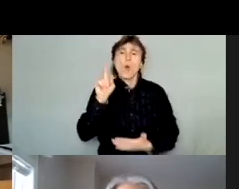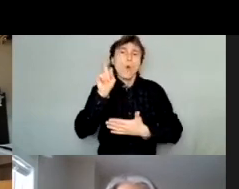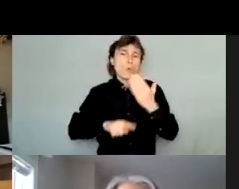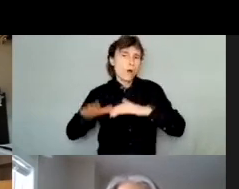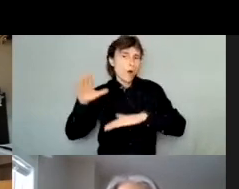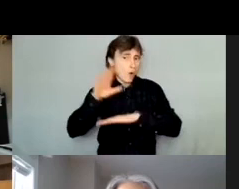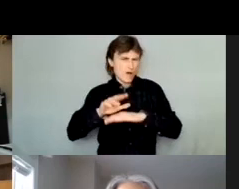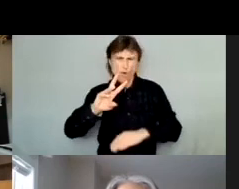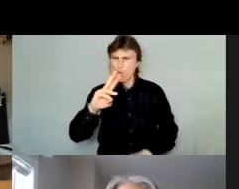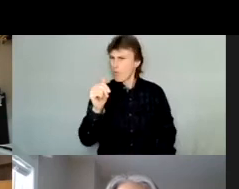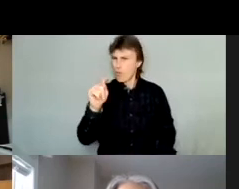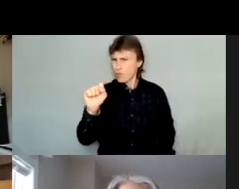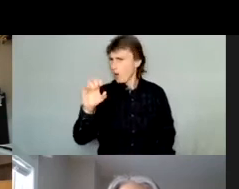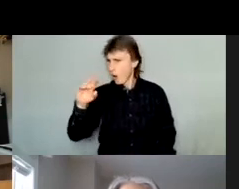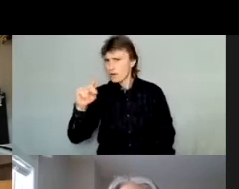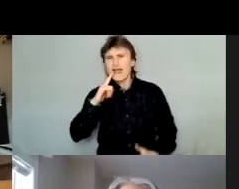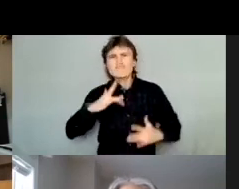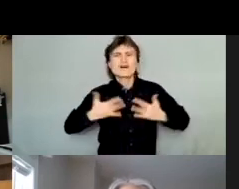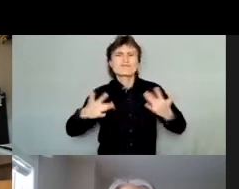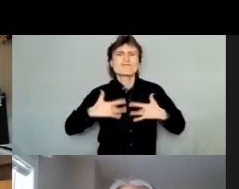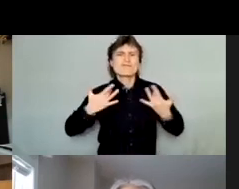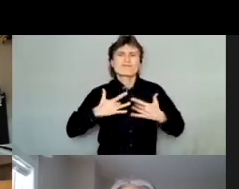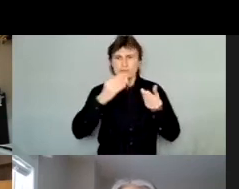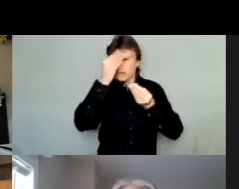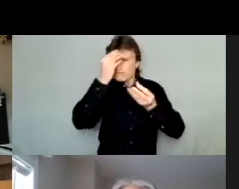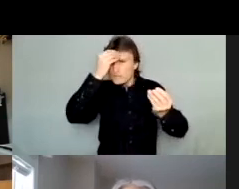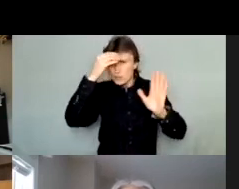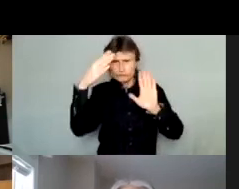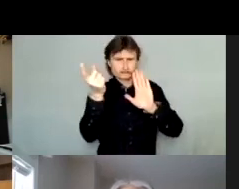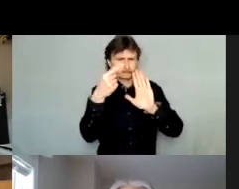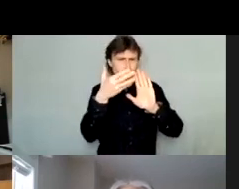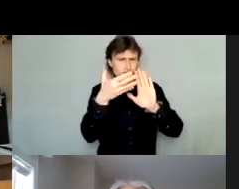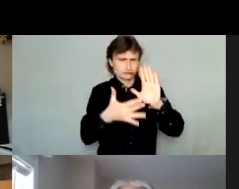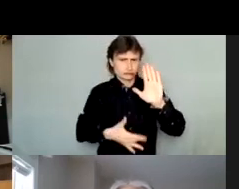And you'll see lots of things there happening over the next several weeks and of course